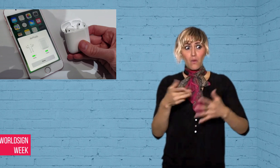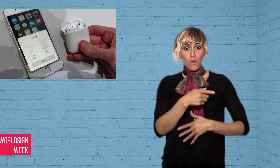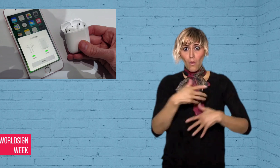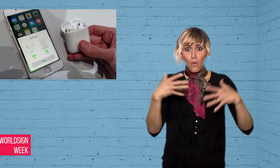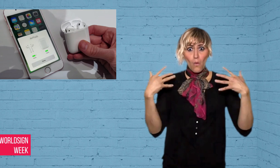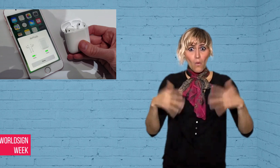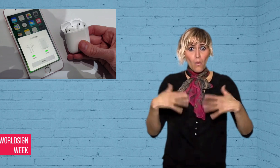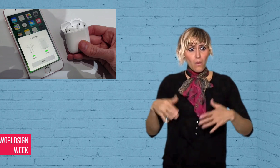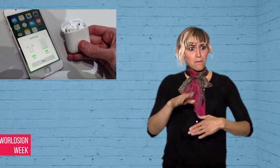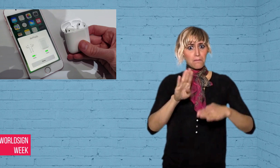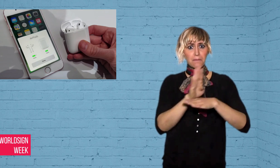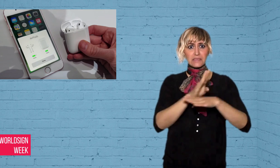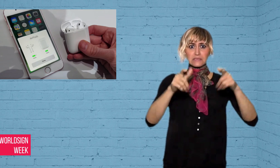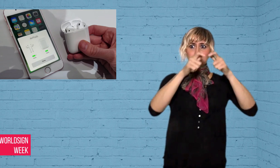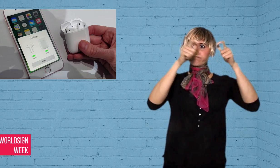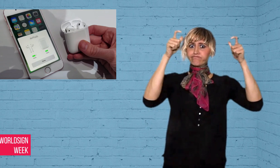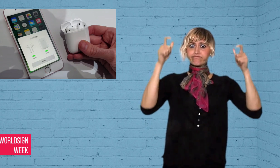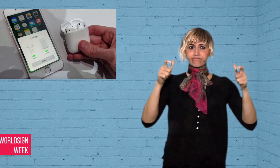a corporation.